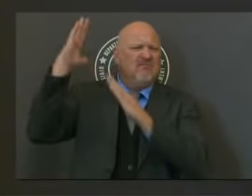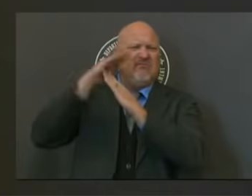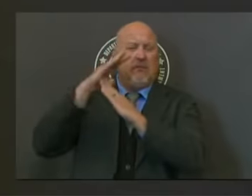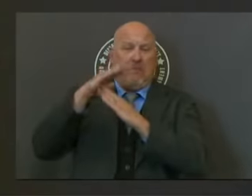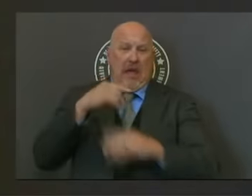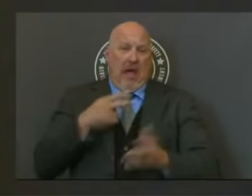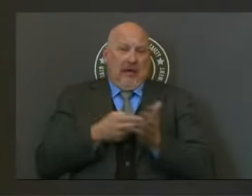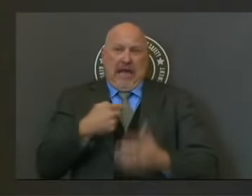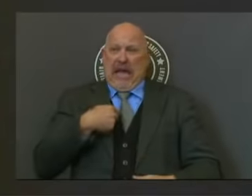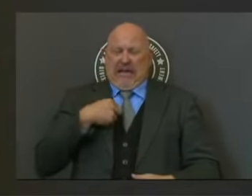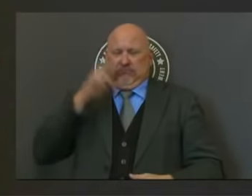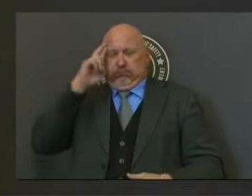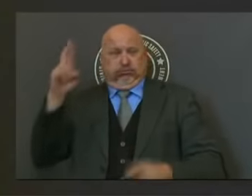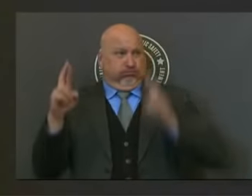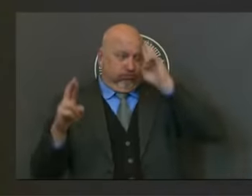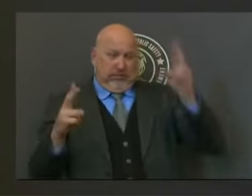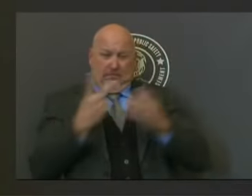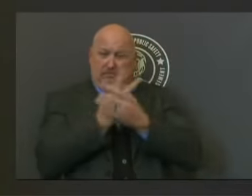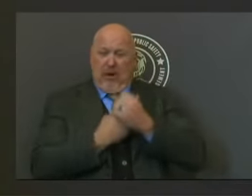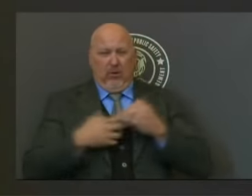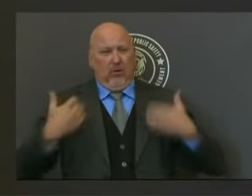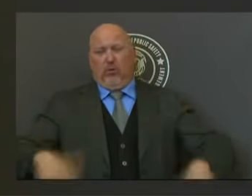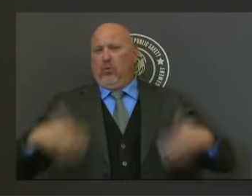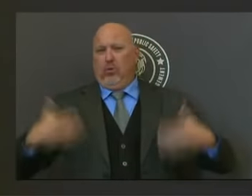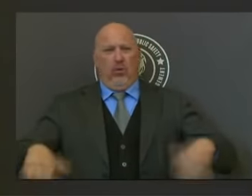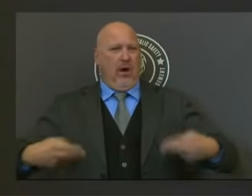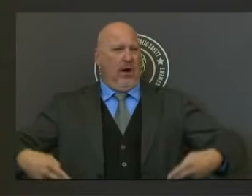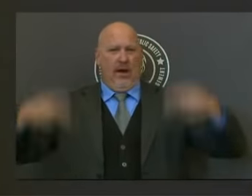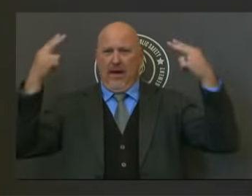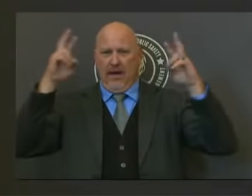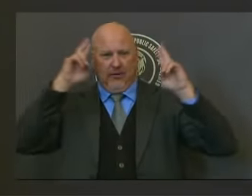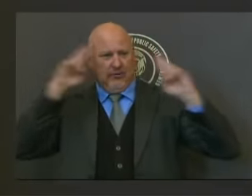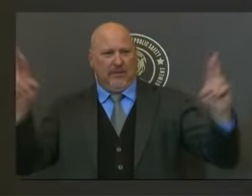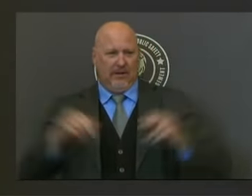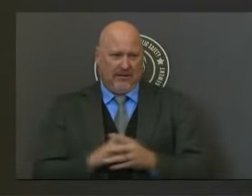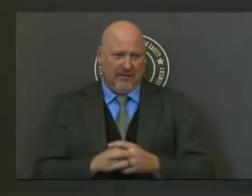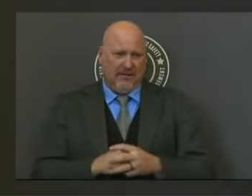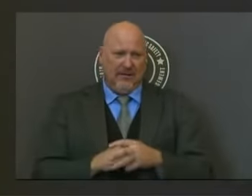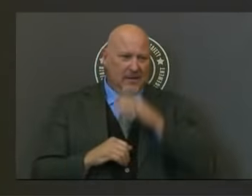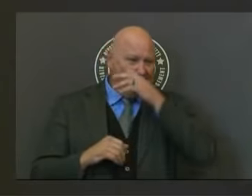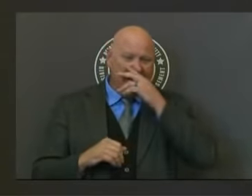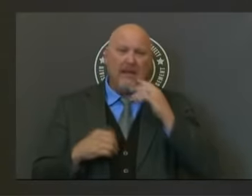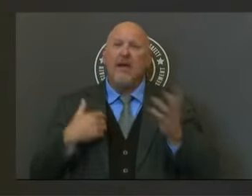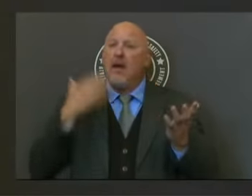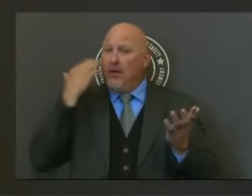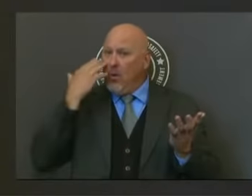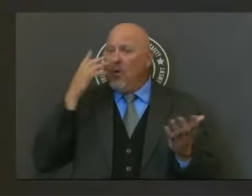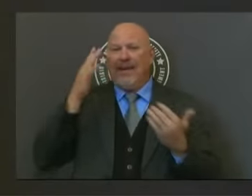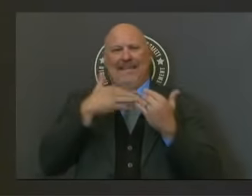takes on a lot from from all